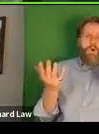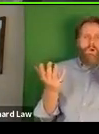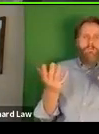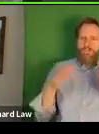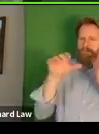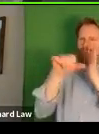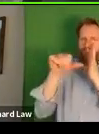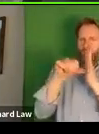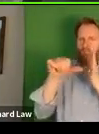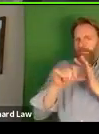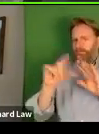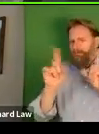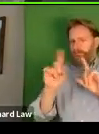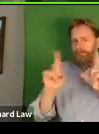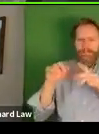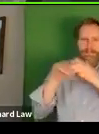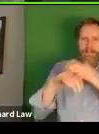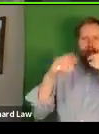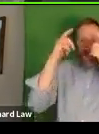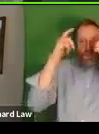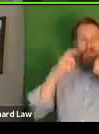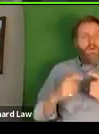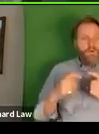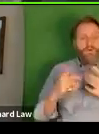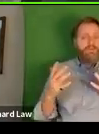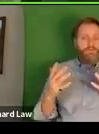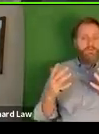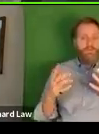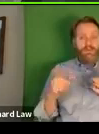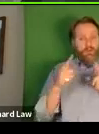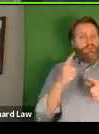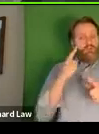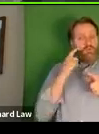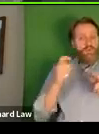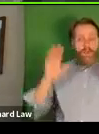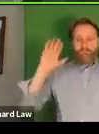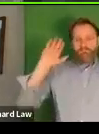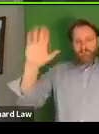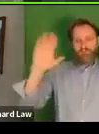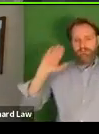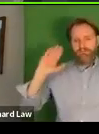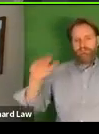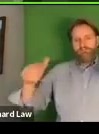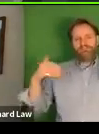you're aware of in the court then you can remove yourself from it you'll need